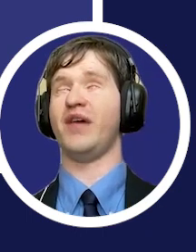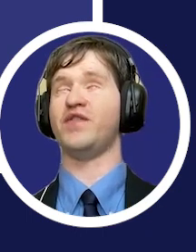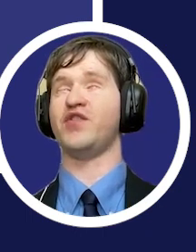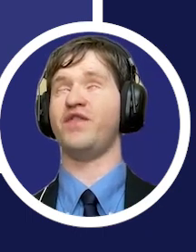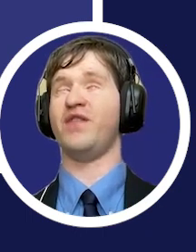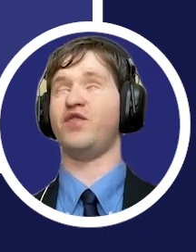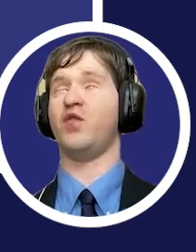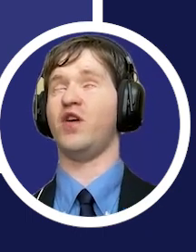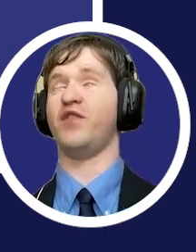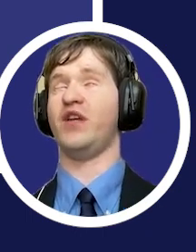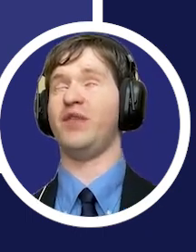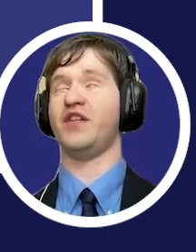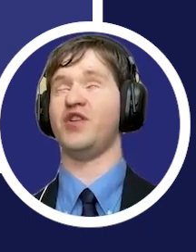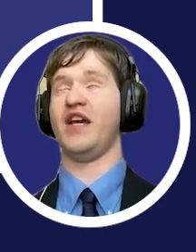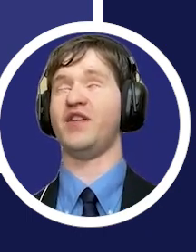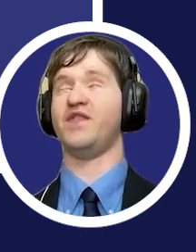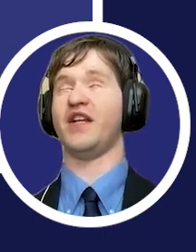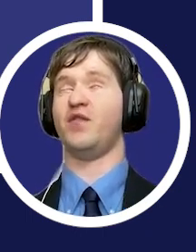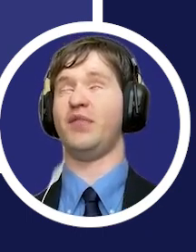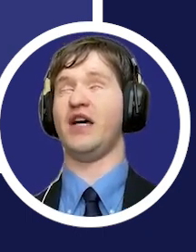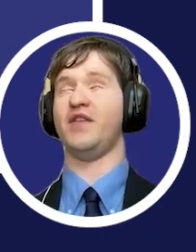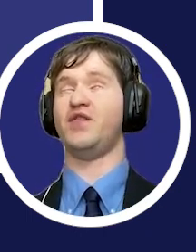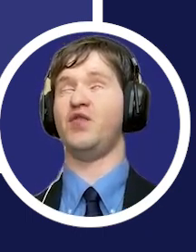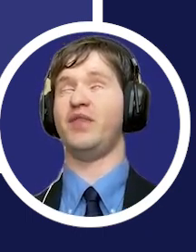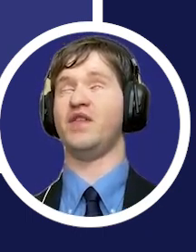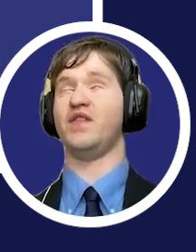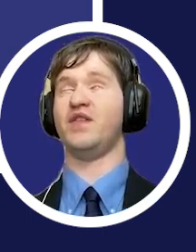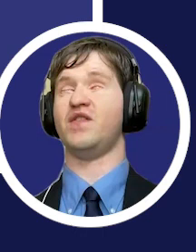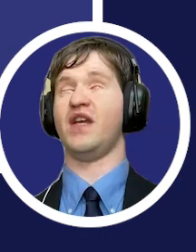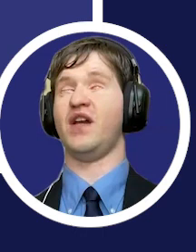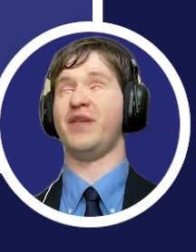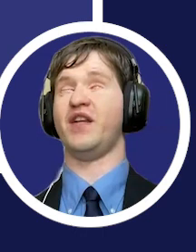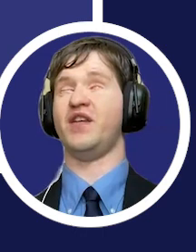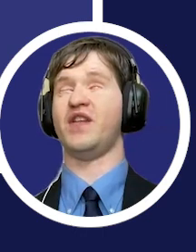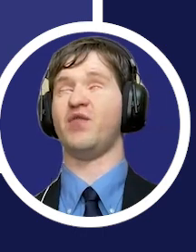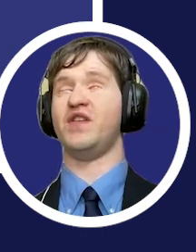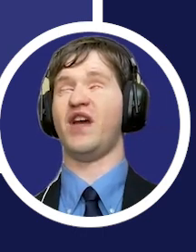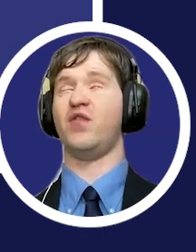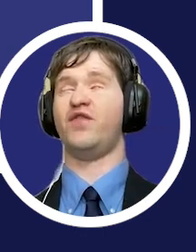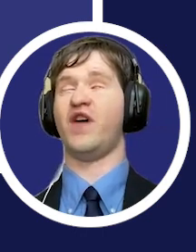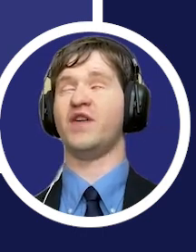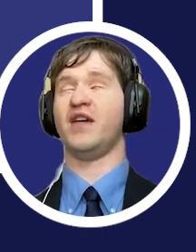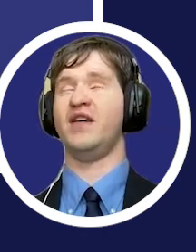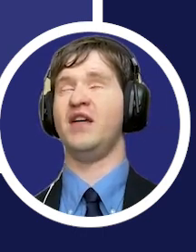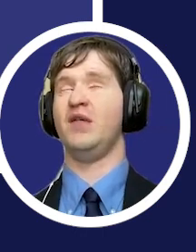about Section 504 of the Rehabilitation Act is that it only applies to businesses and government entities that receive federal funding.